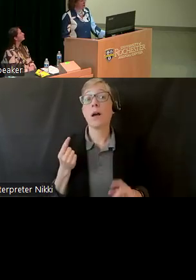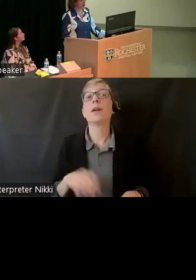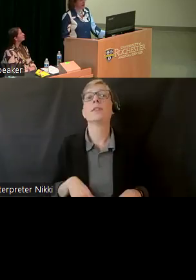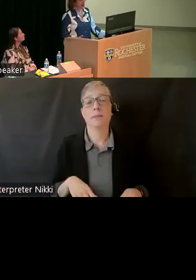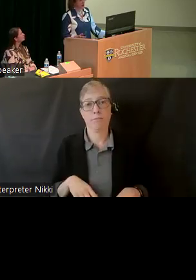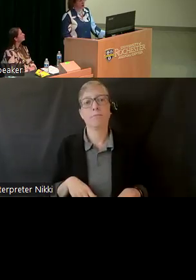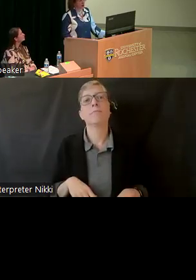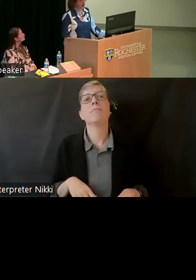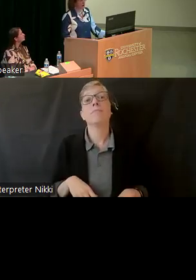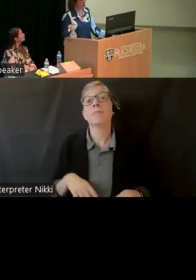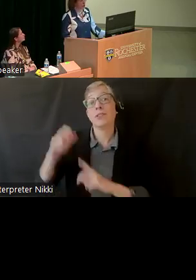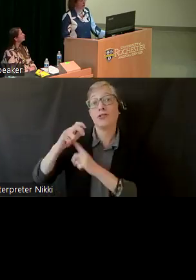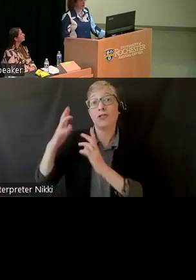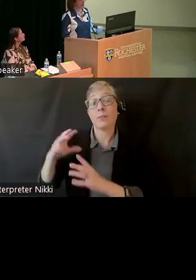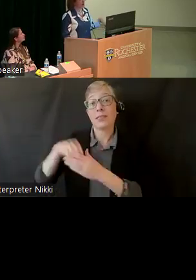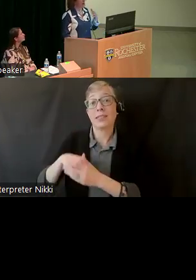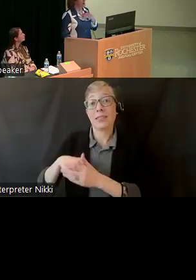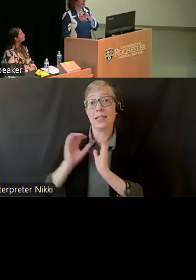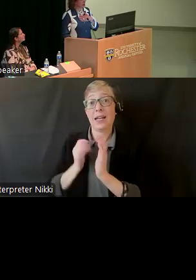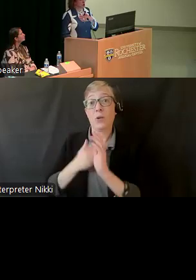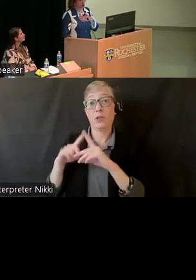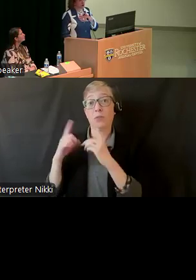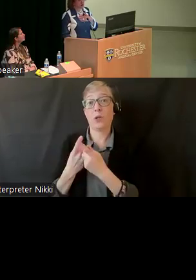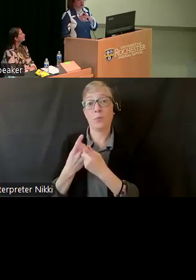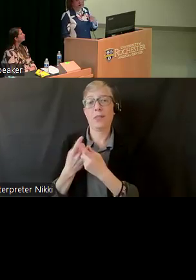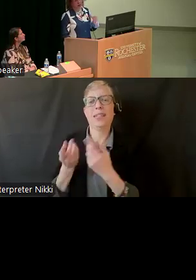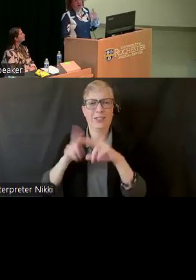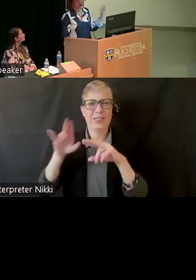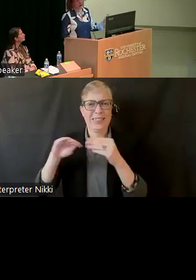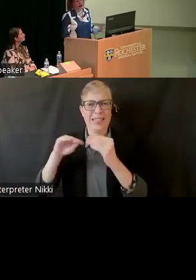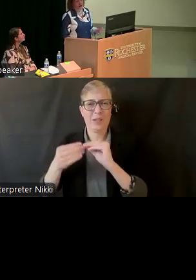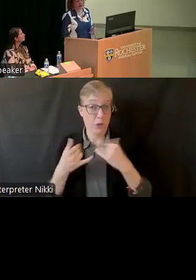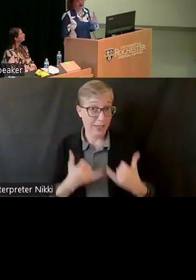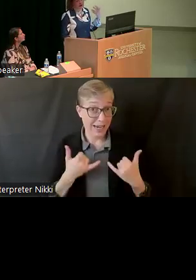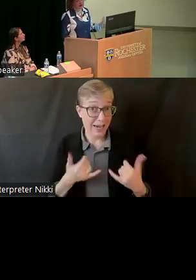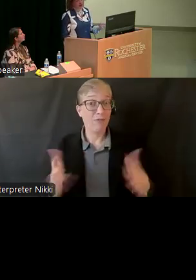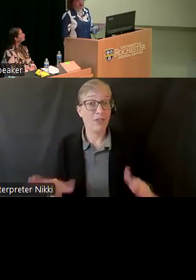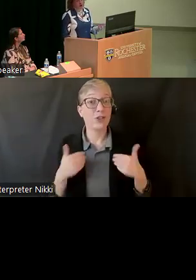department and now currently we're at 25 that I know of and I'm constantly asking if you're